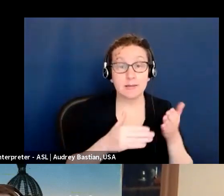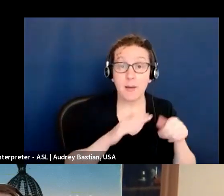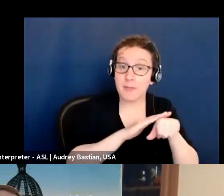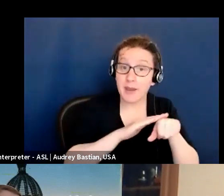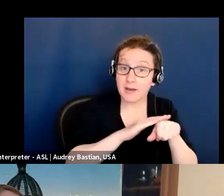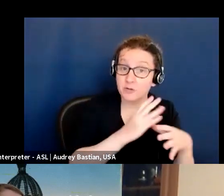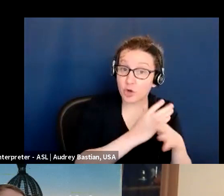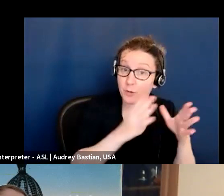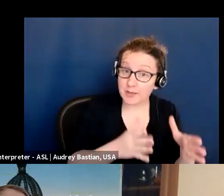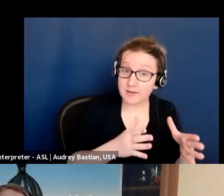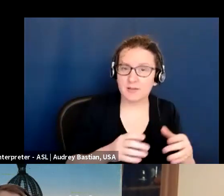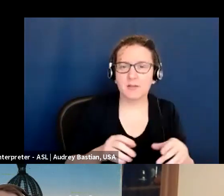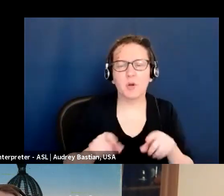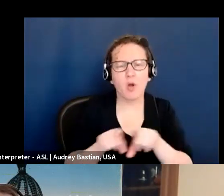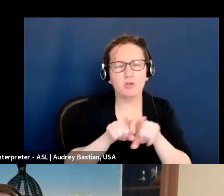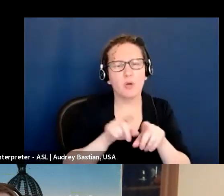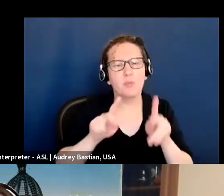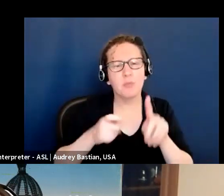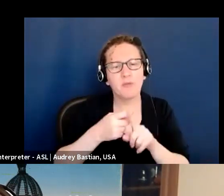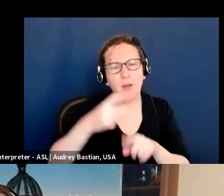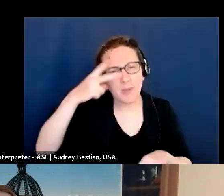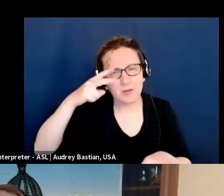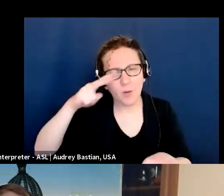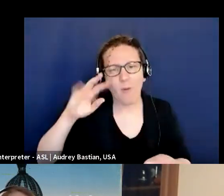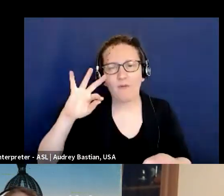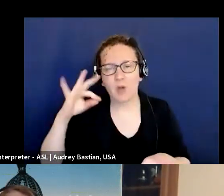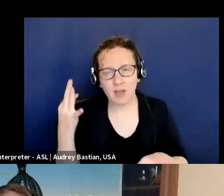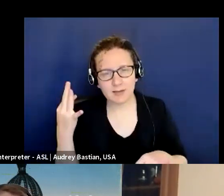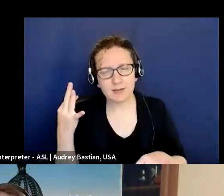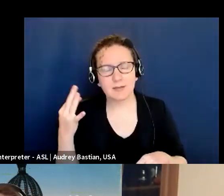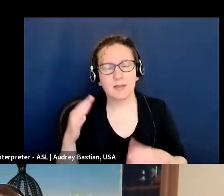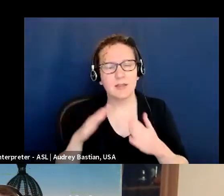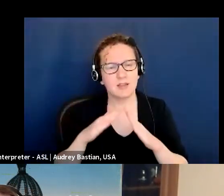also there were people from Mexico and France. The city I lived in, Starbrugen,